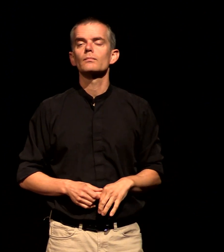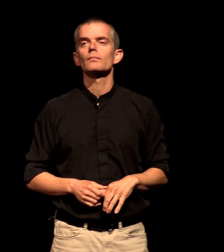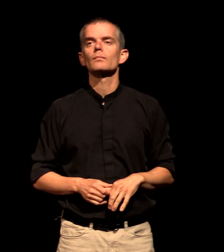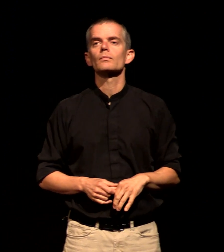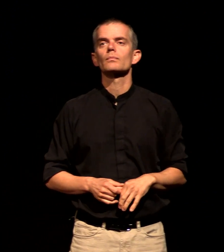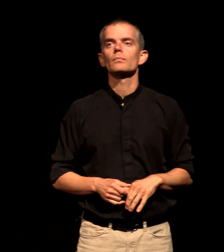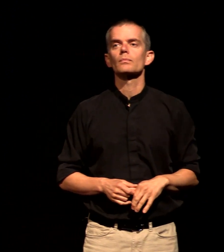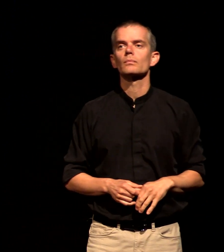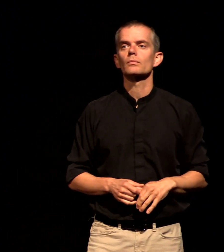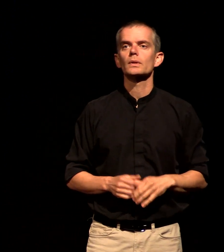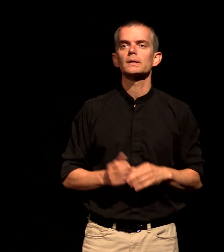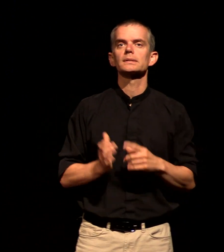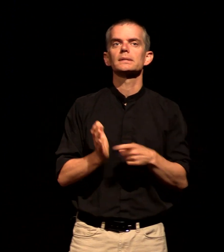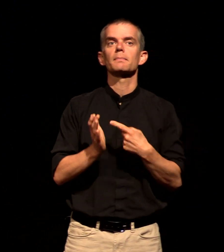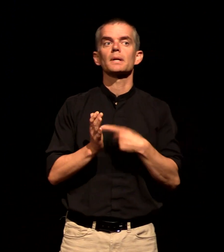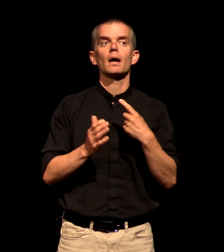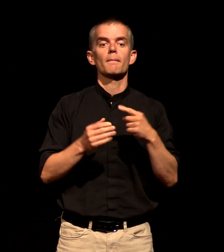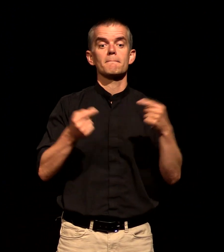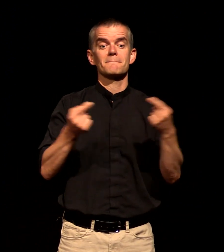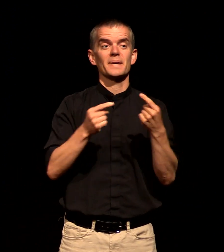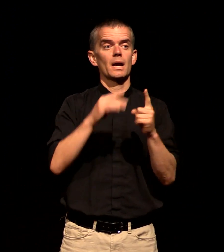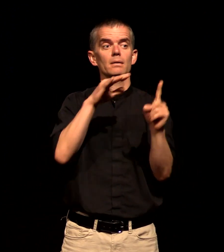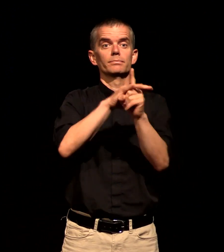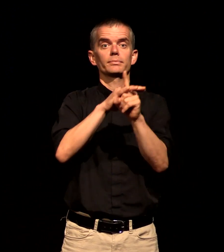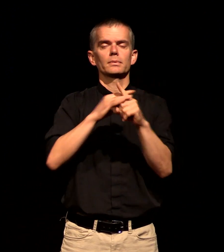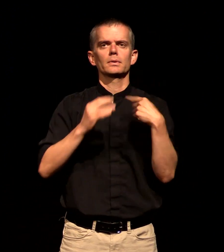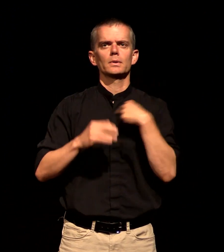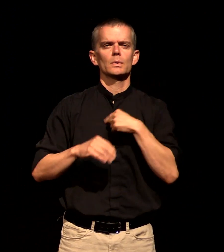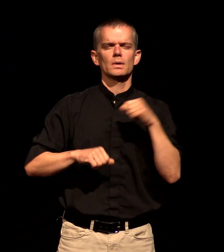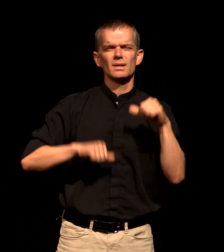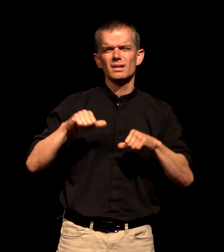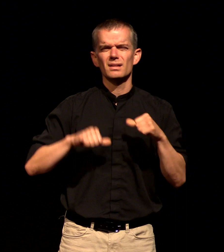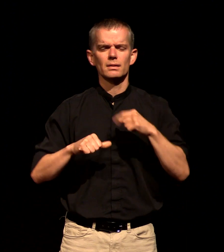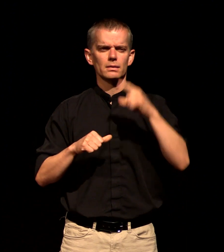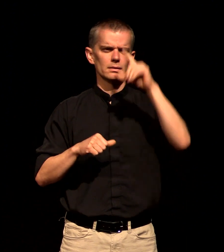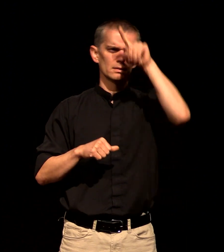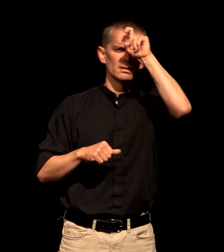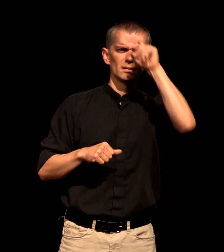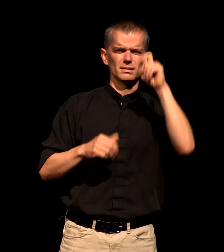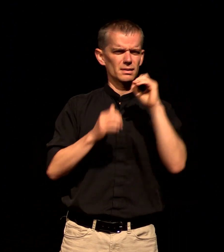has doubt or confusion. How could this be I don't